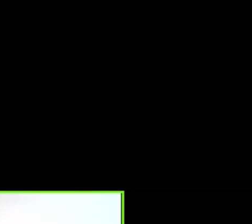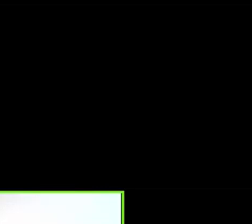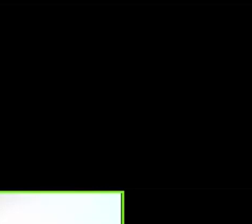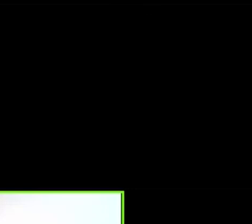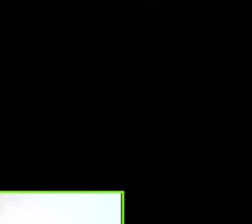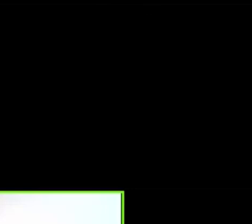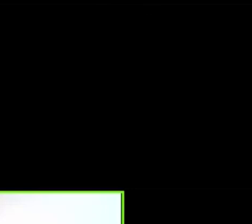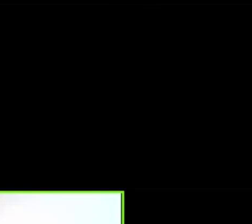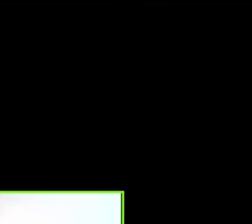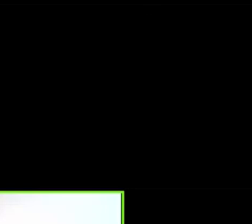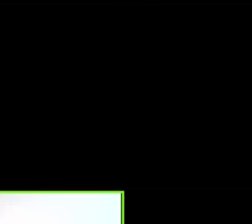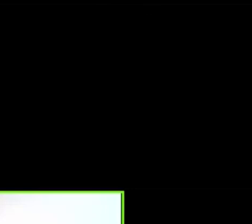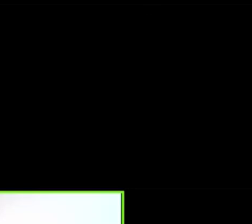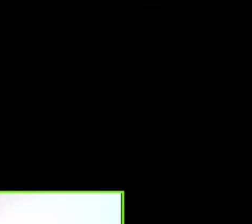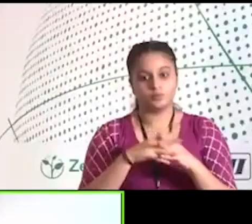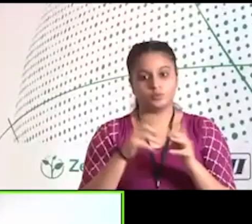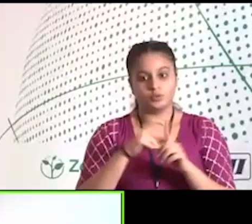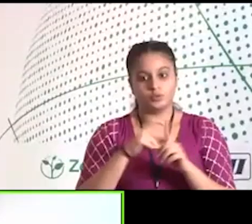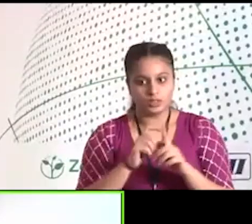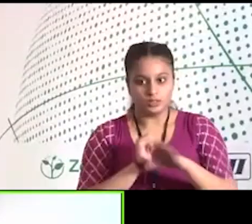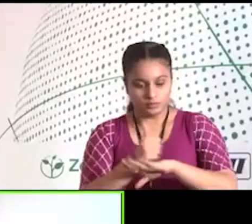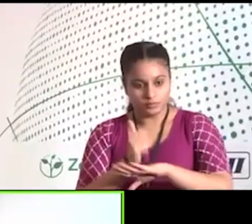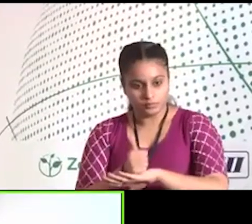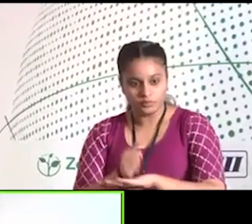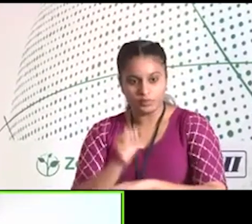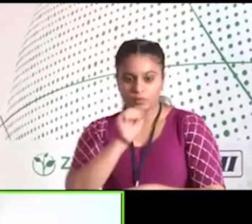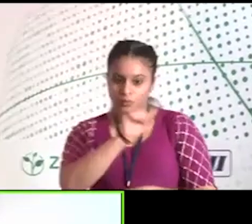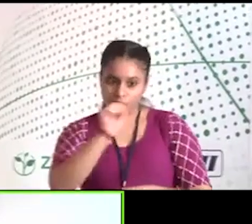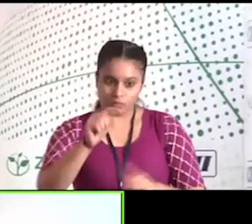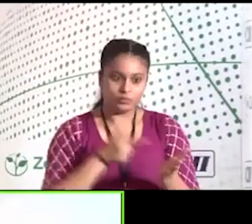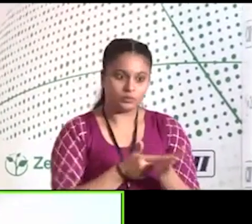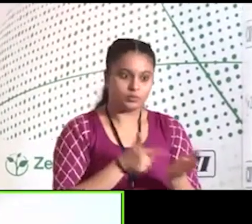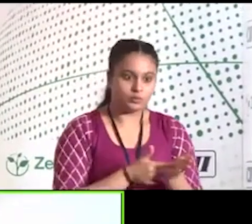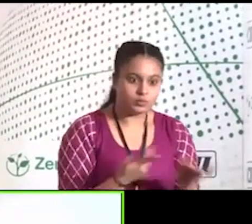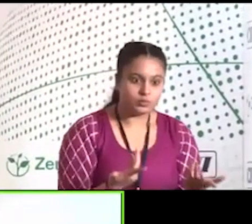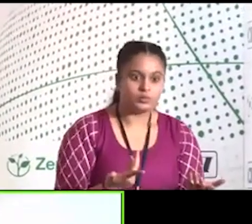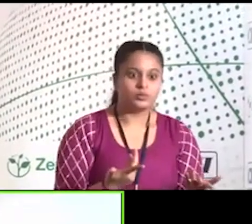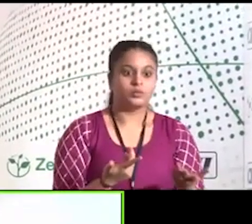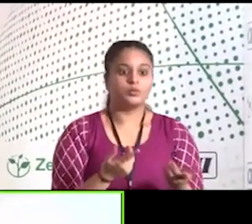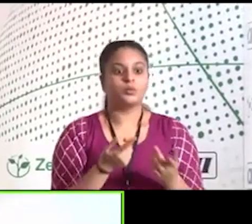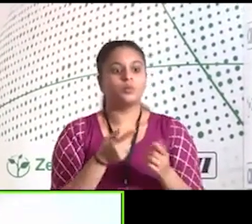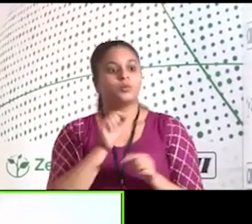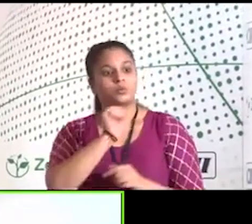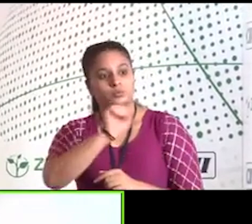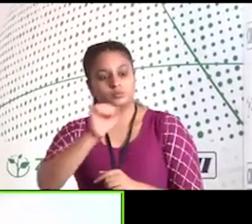operate from their own village and their own cluster or kind of hamlet.